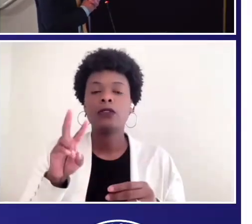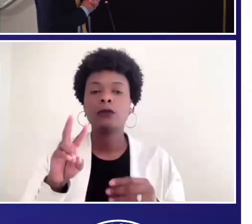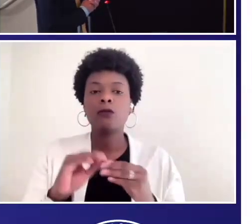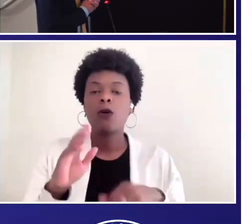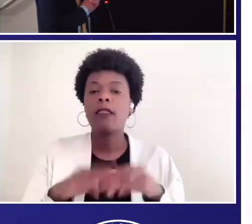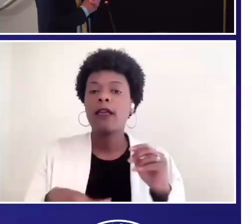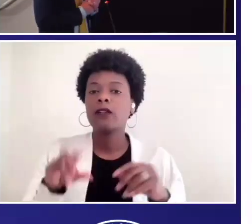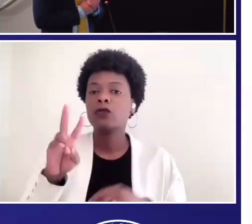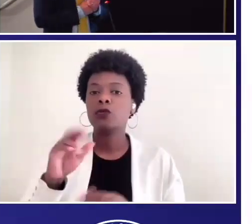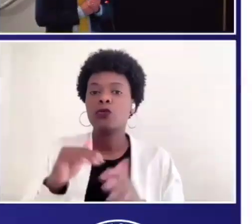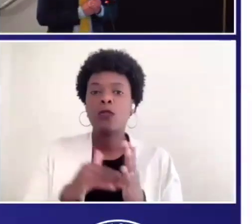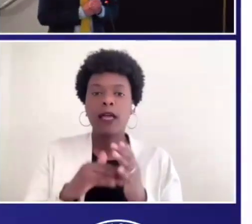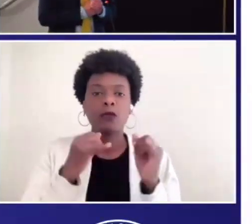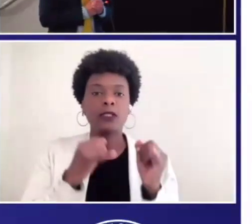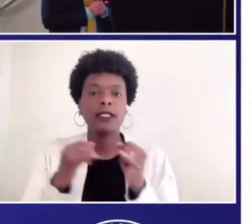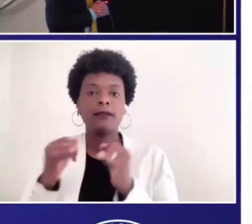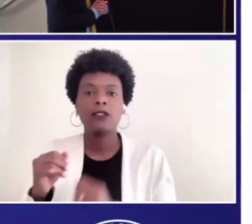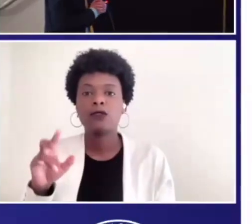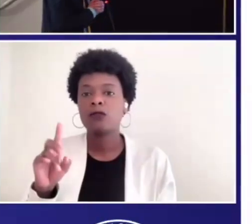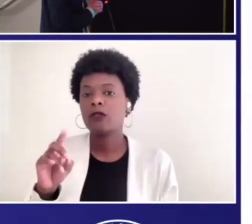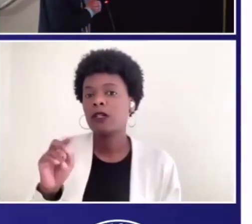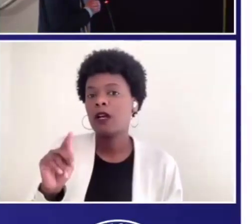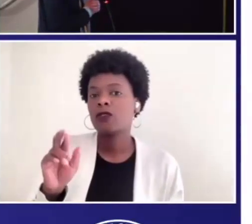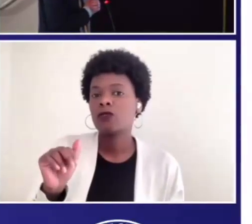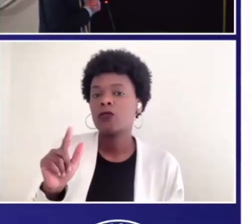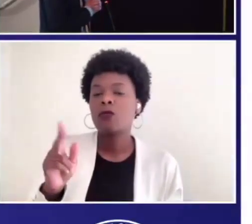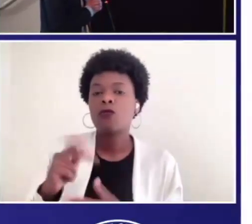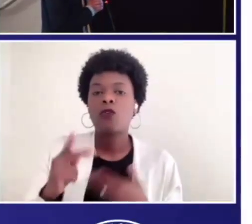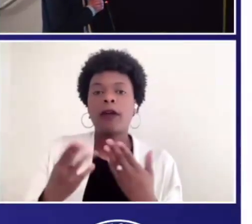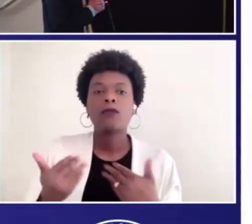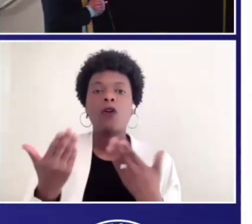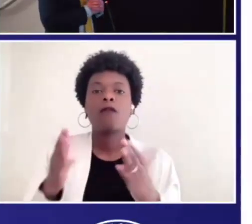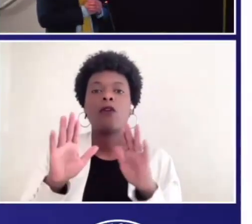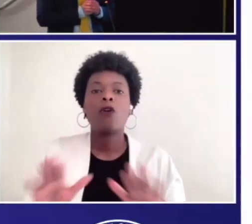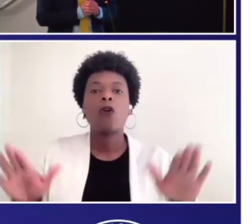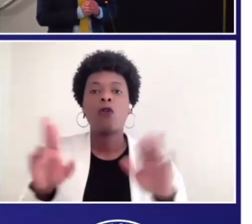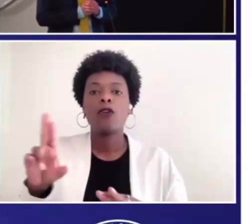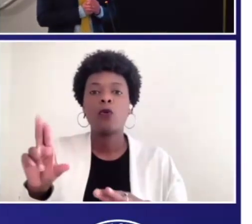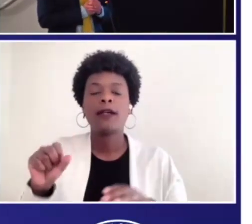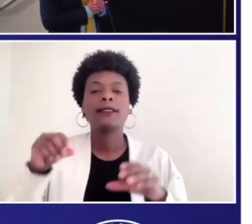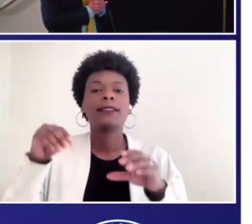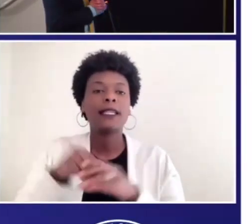2,000 individual doctoral programs offered across the nation that are in an eligible six-digit CIP code.